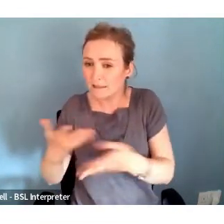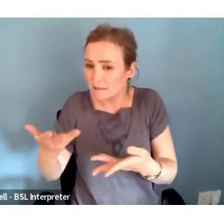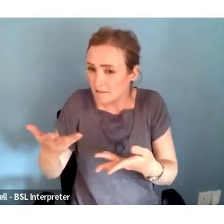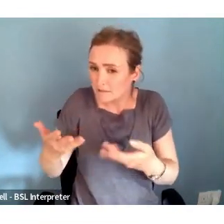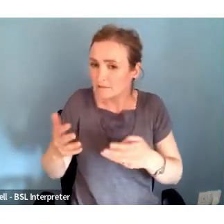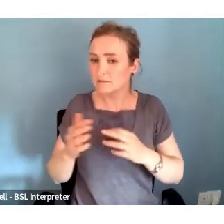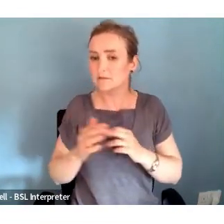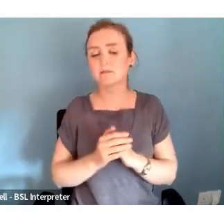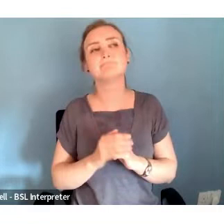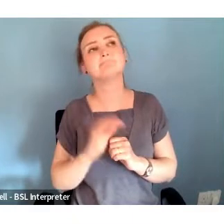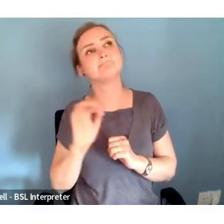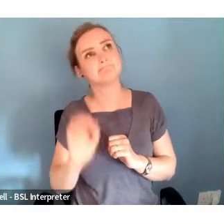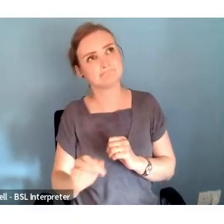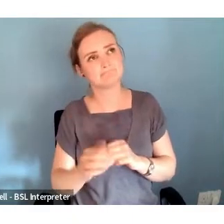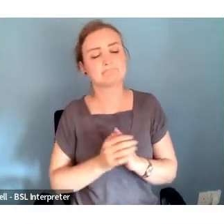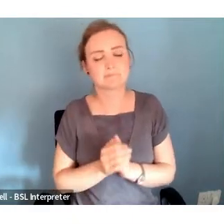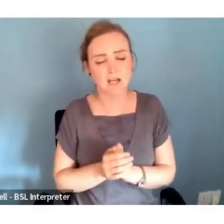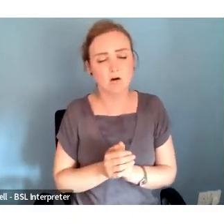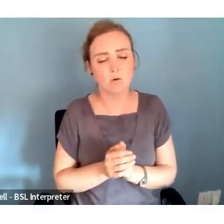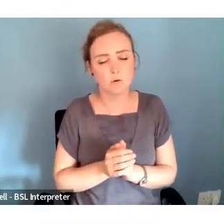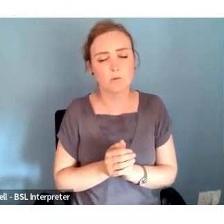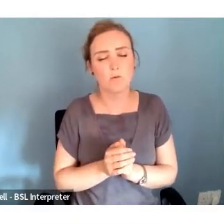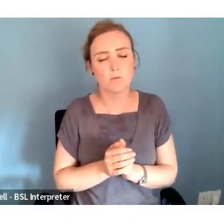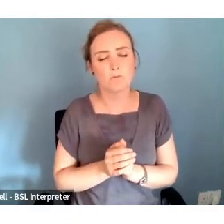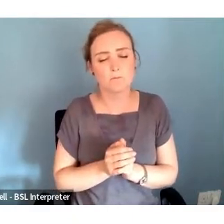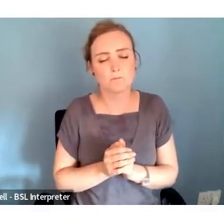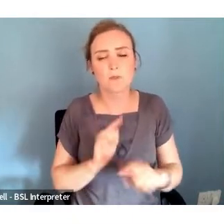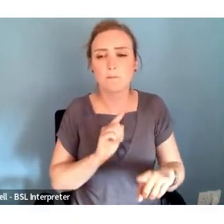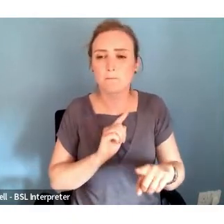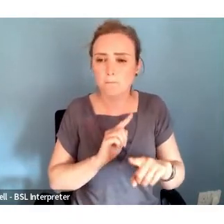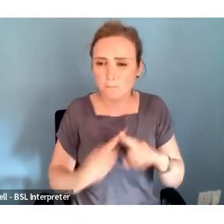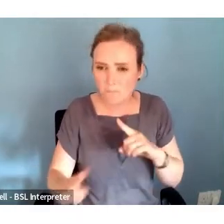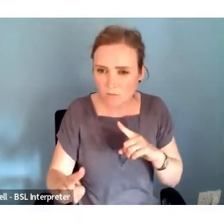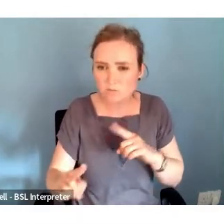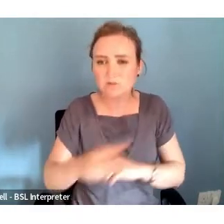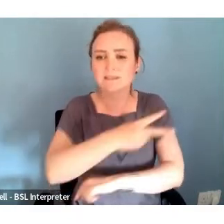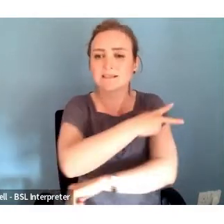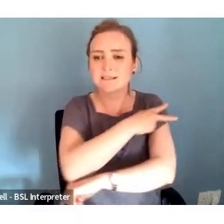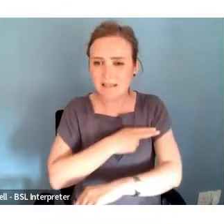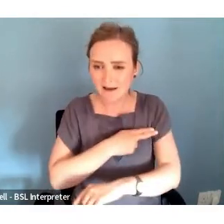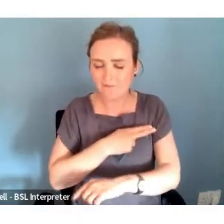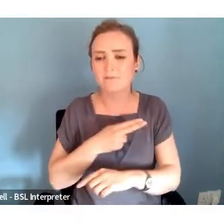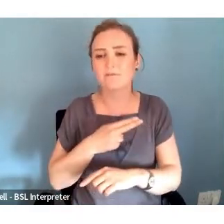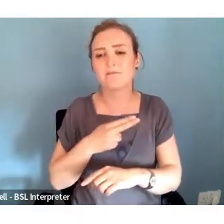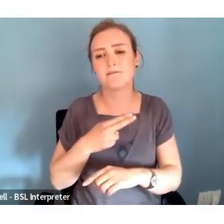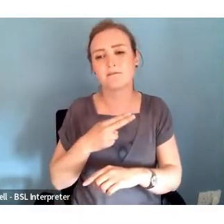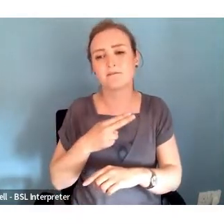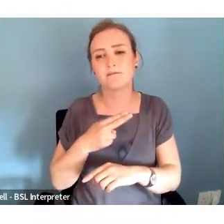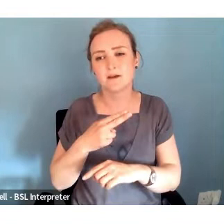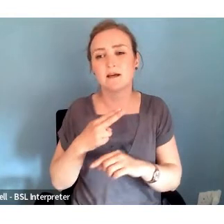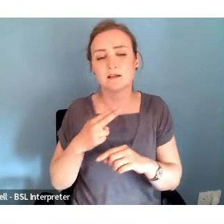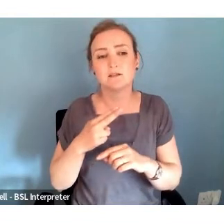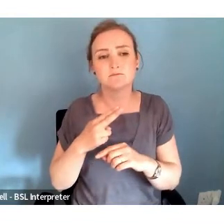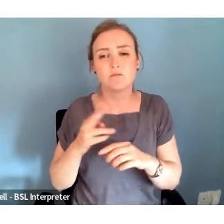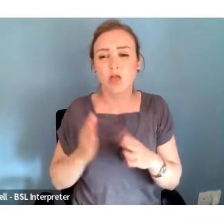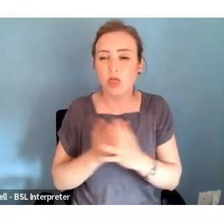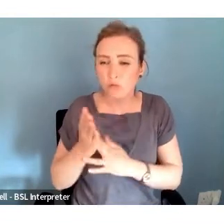stuff we have been al home 100% of the time during the pandemic and